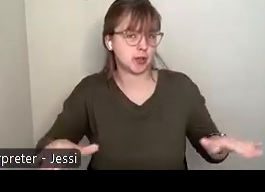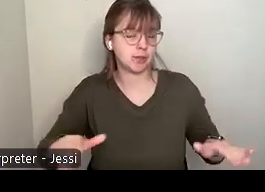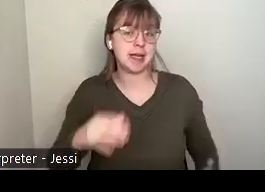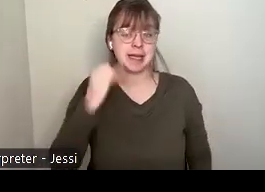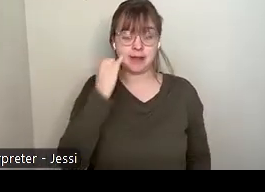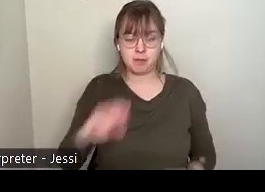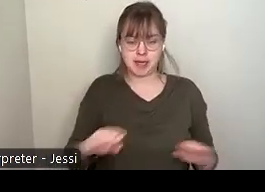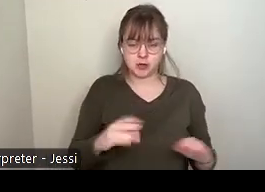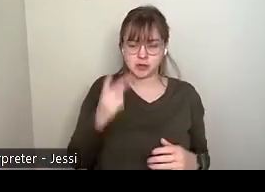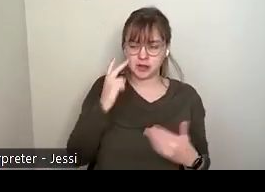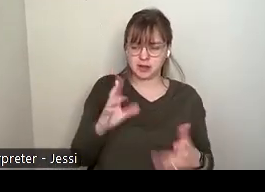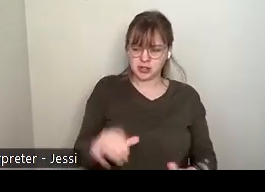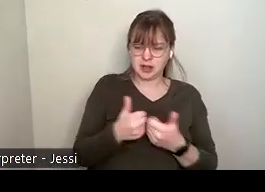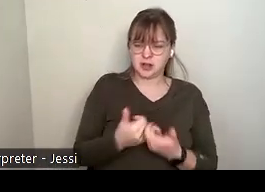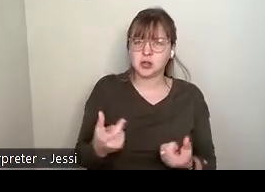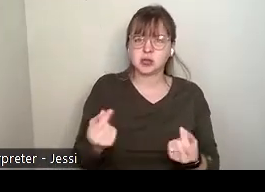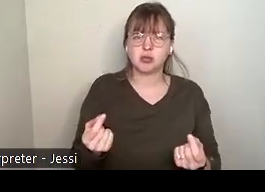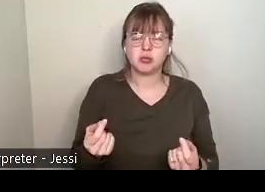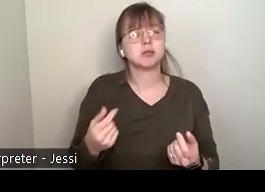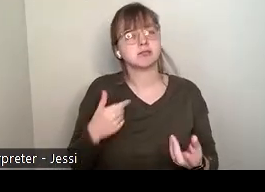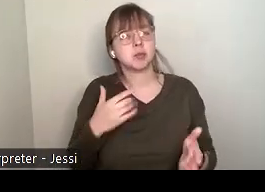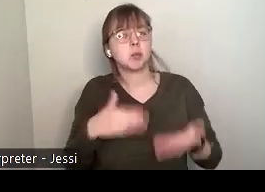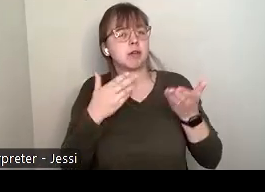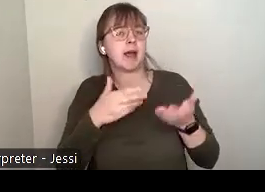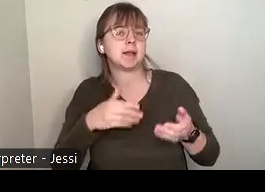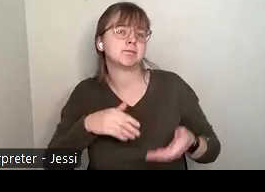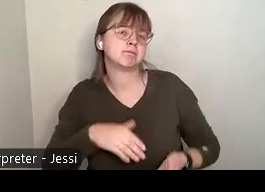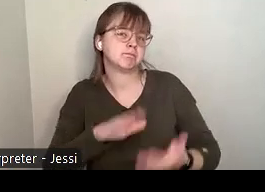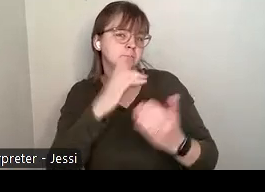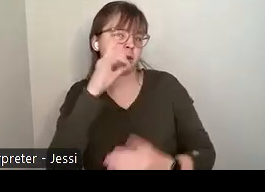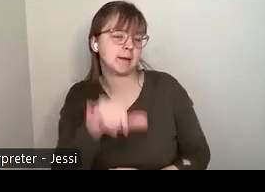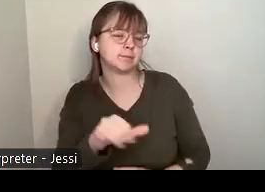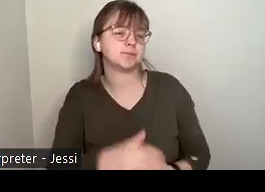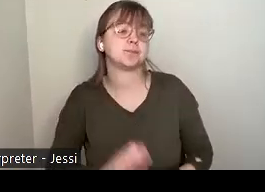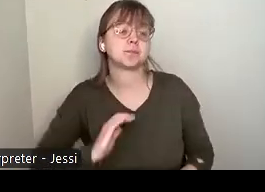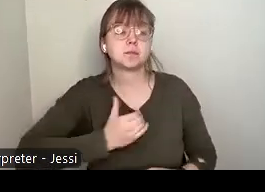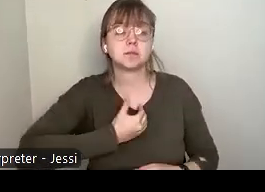challenging that come up in the classroom our Partnerships with families are also